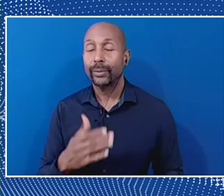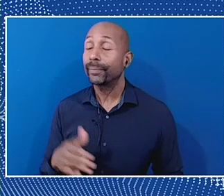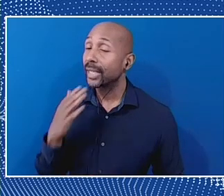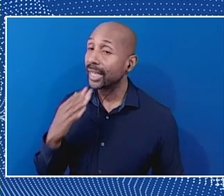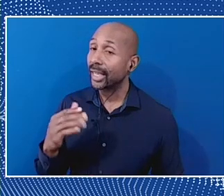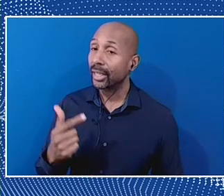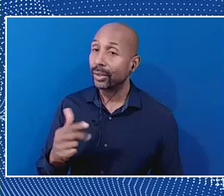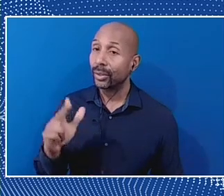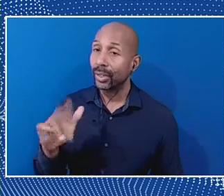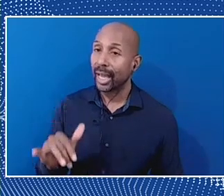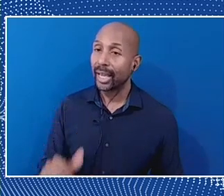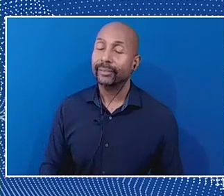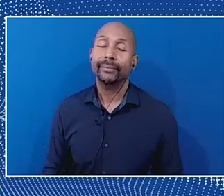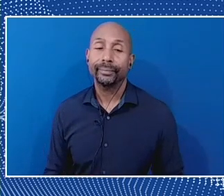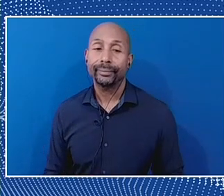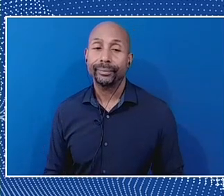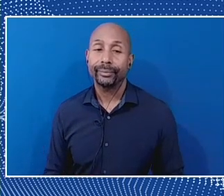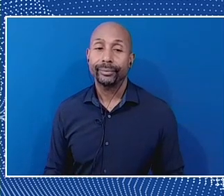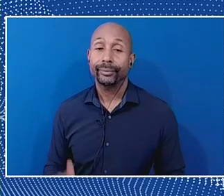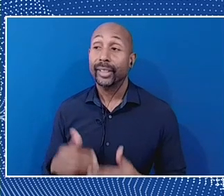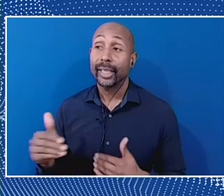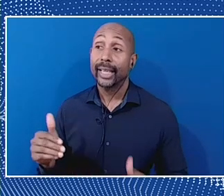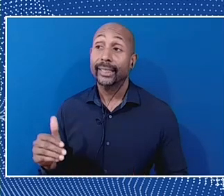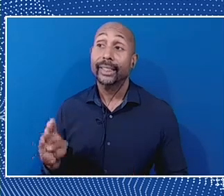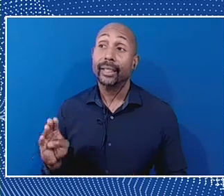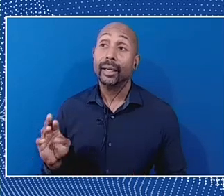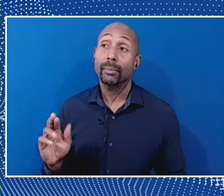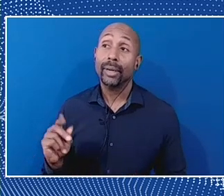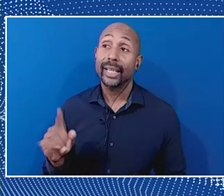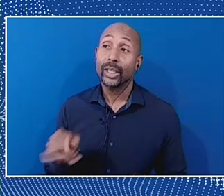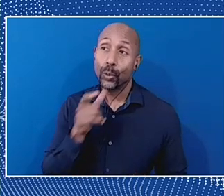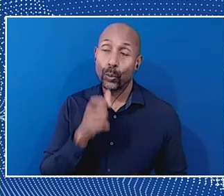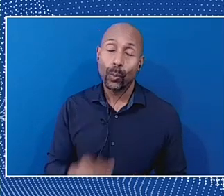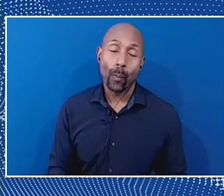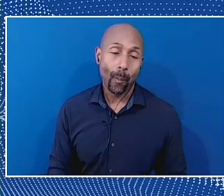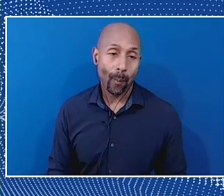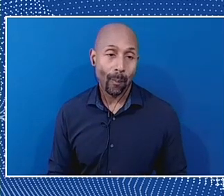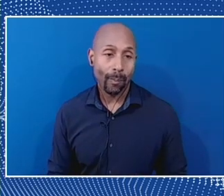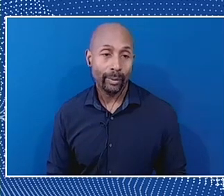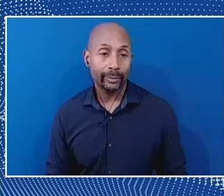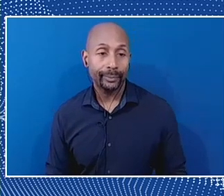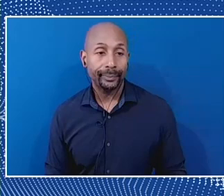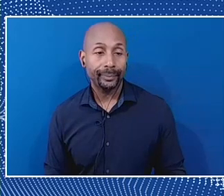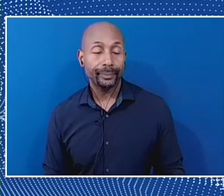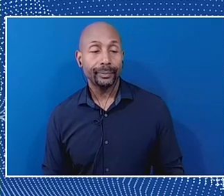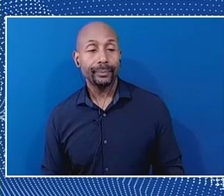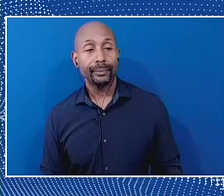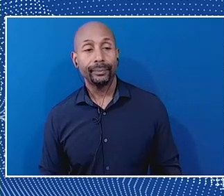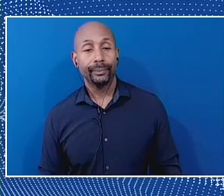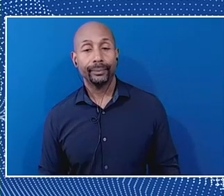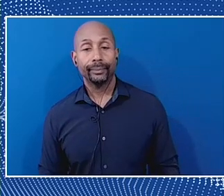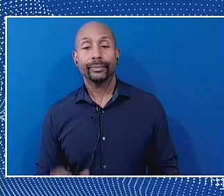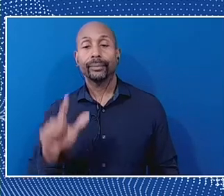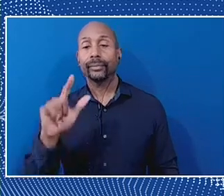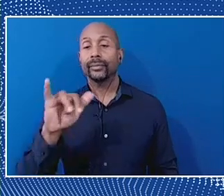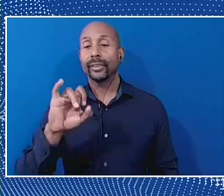Brady, who do we have lined up next? Alright, I just admitted our next scheduled speaker, who is Lisa Salmons, who's here